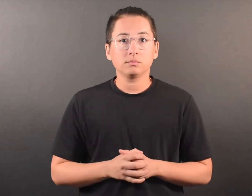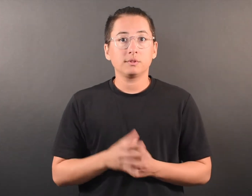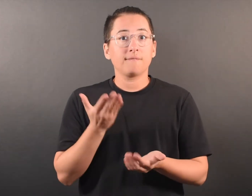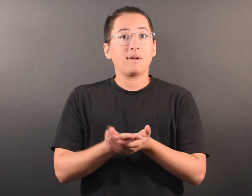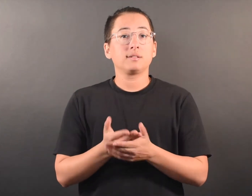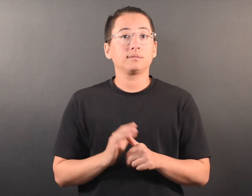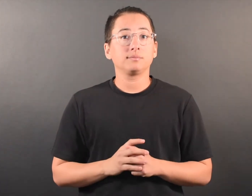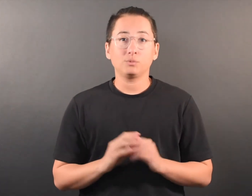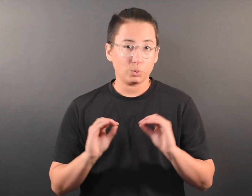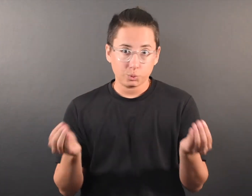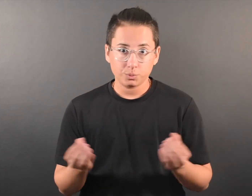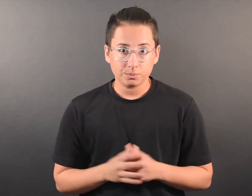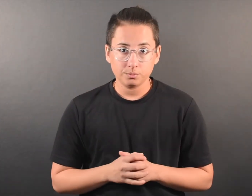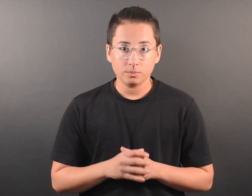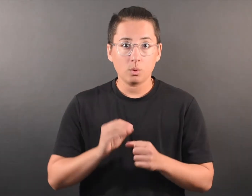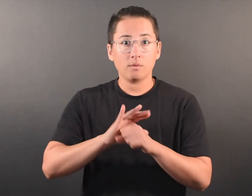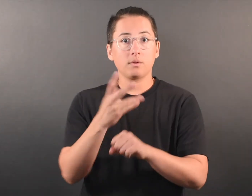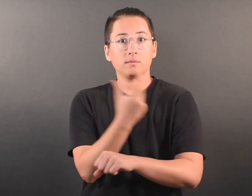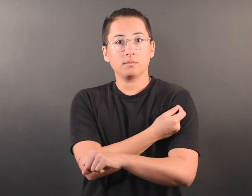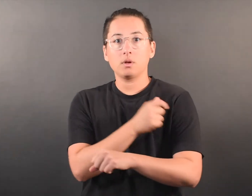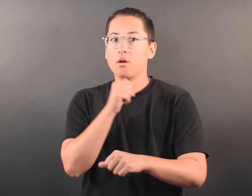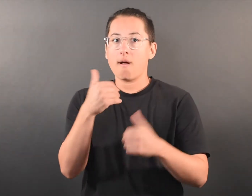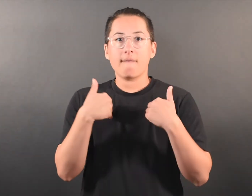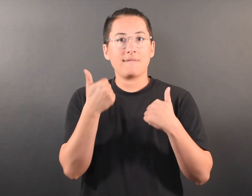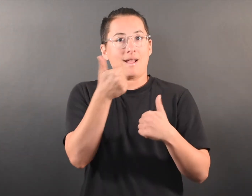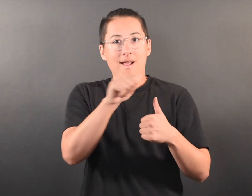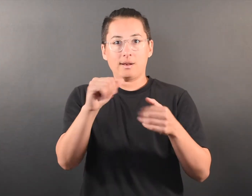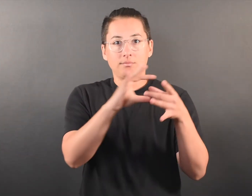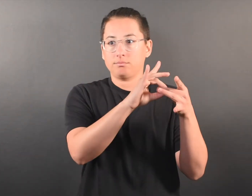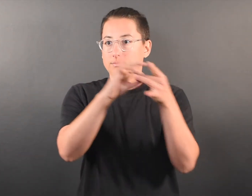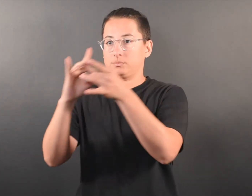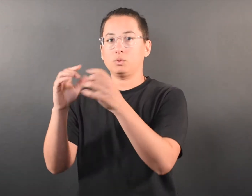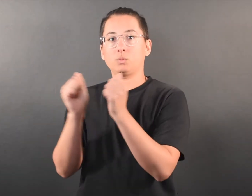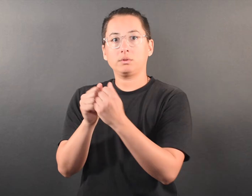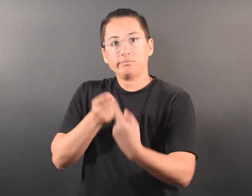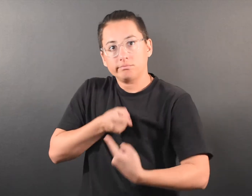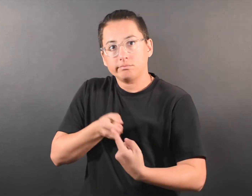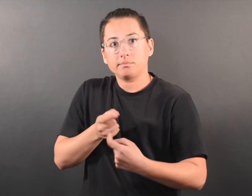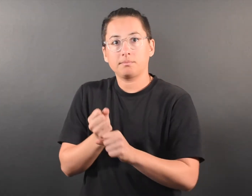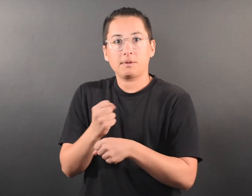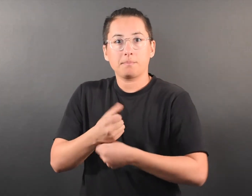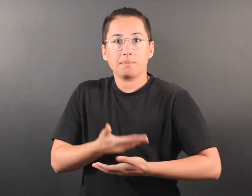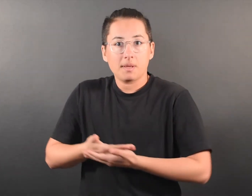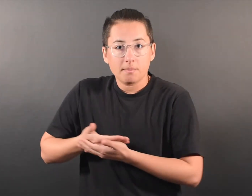Fact: No, COVID-19 vaccines have not been linked to infertility or miscarriage.